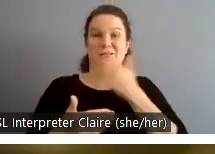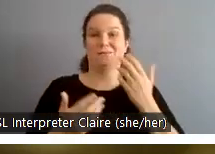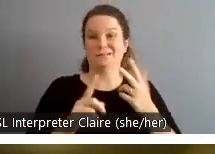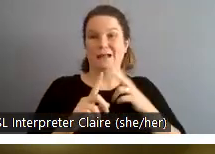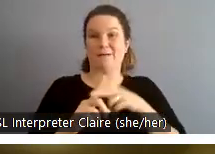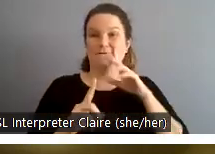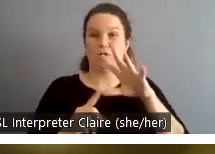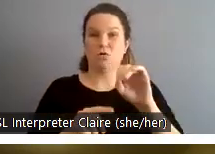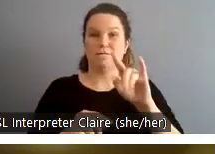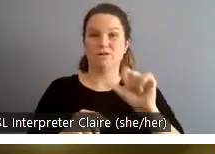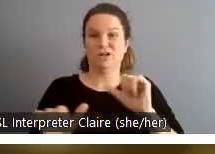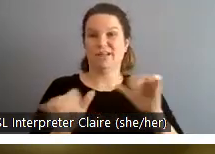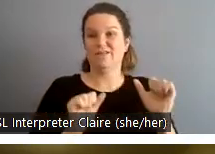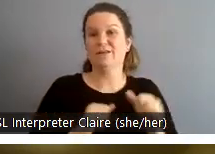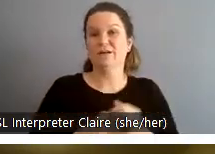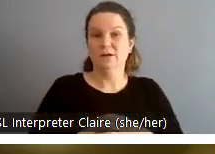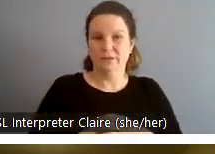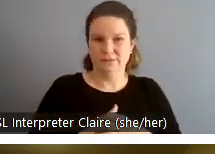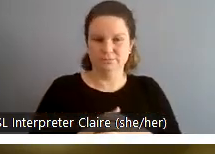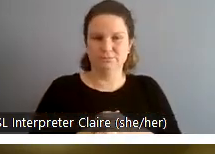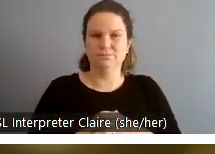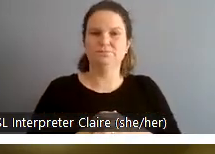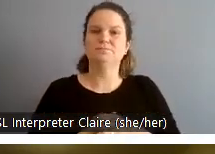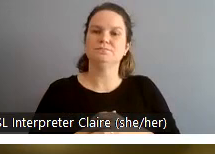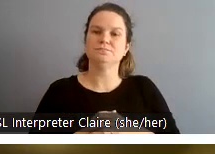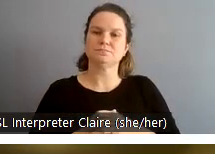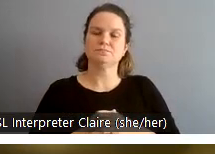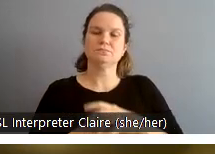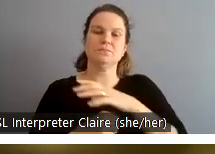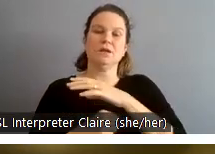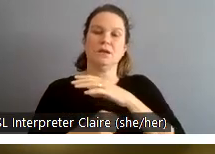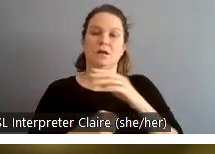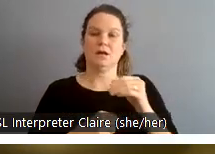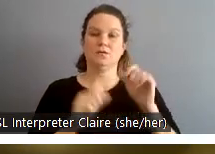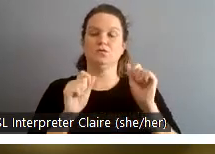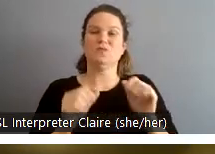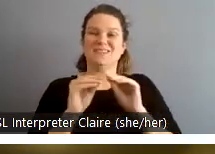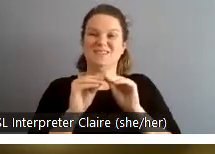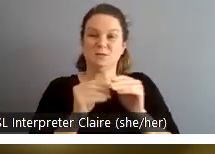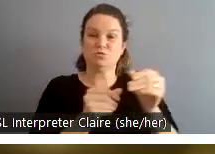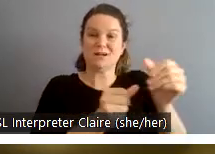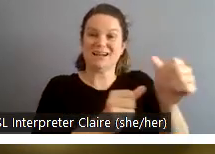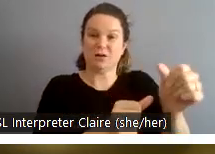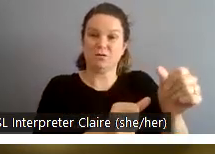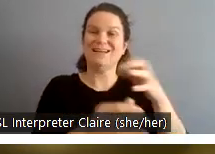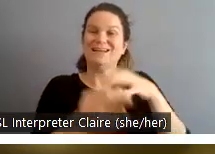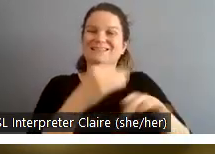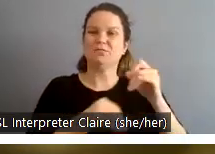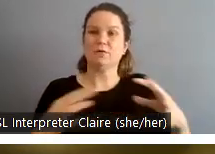And you can also spread out your leave entitlement by making things,